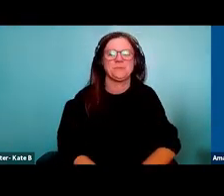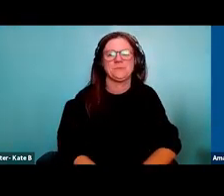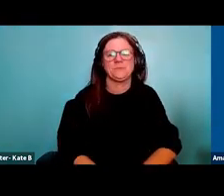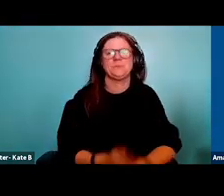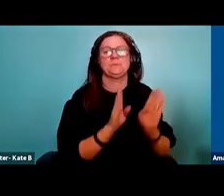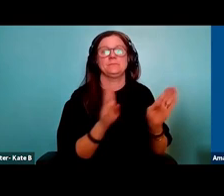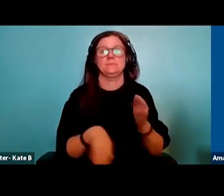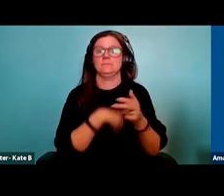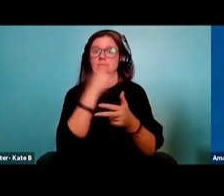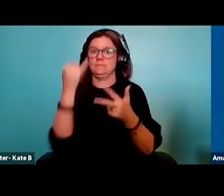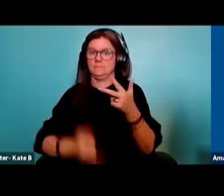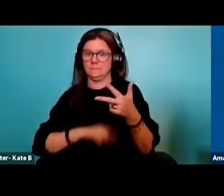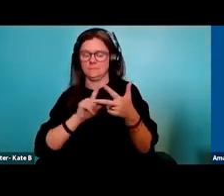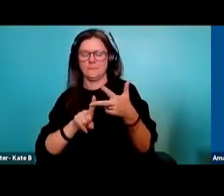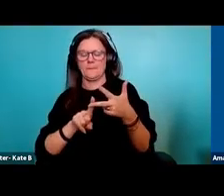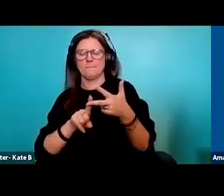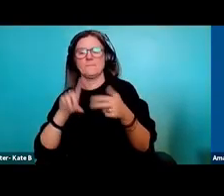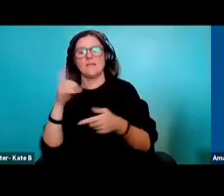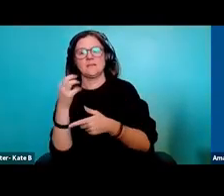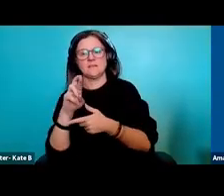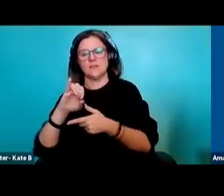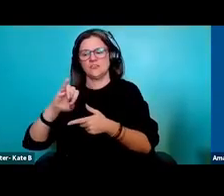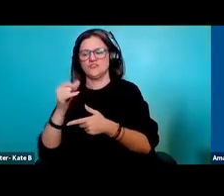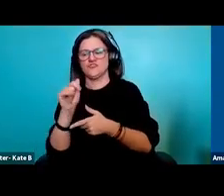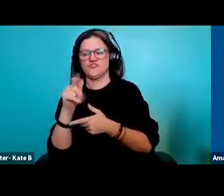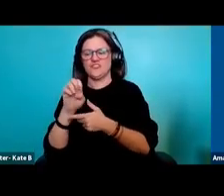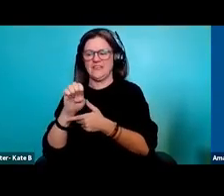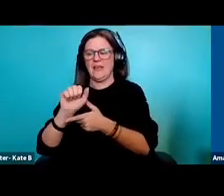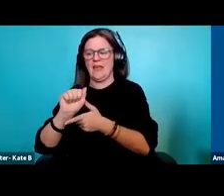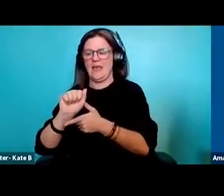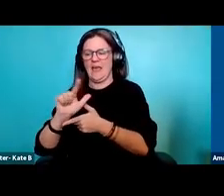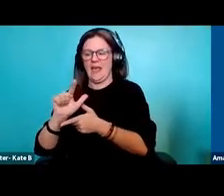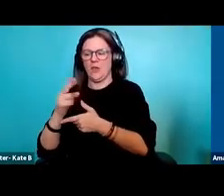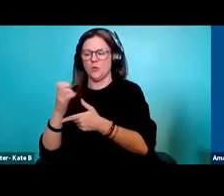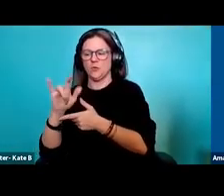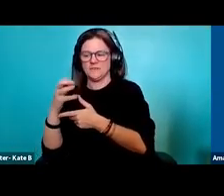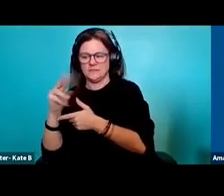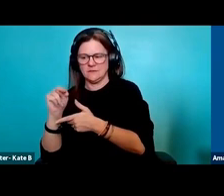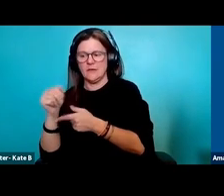And last but not least we have Dr. Jean Alhusen. She is an Associate Professor and Associate